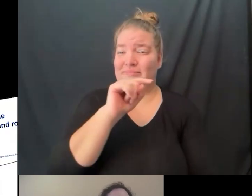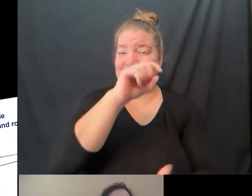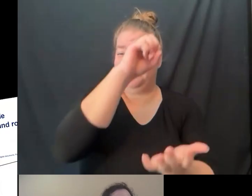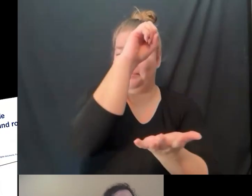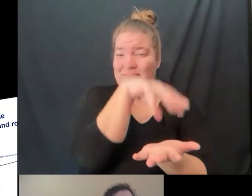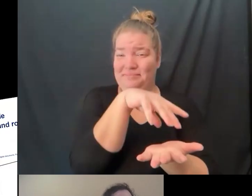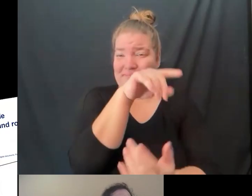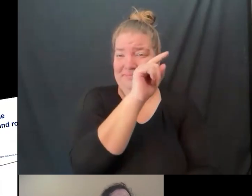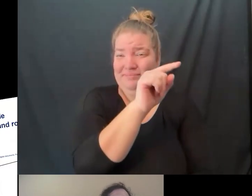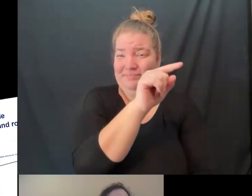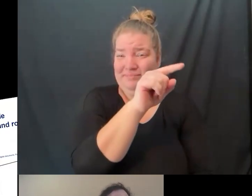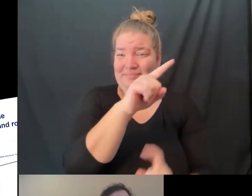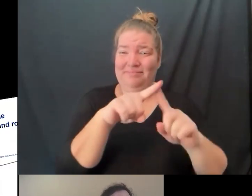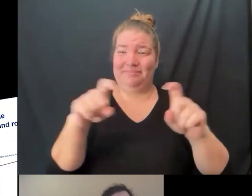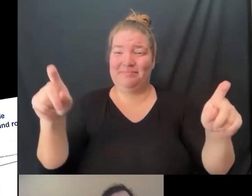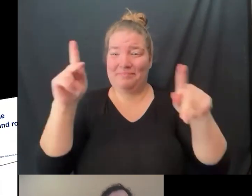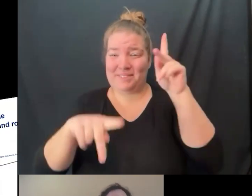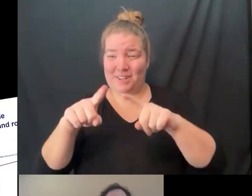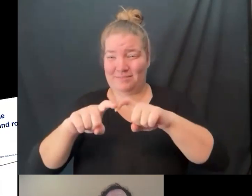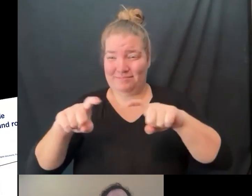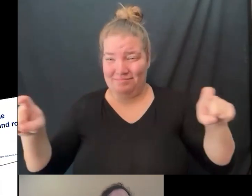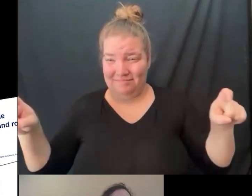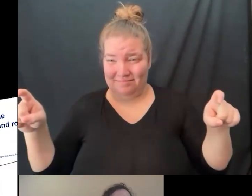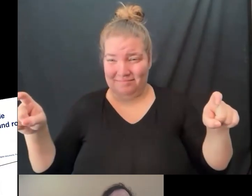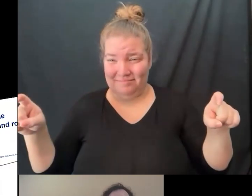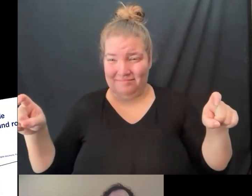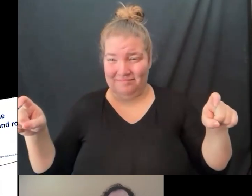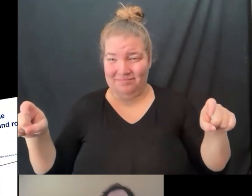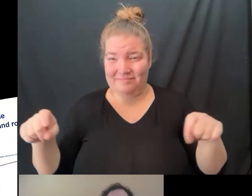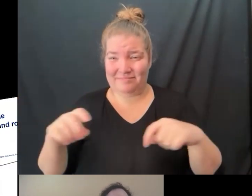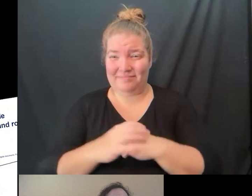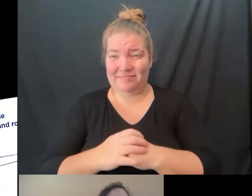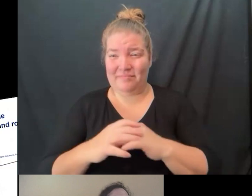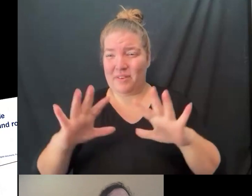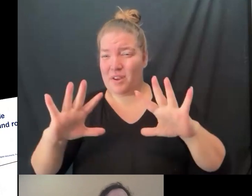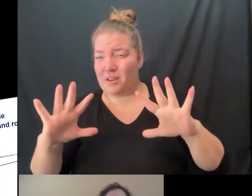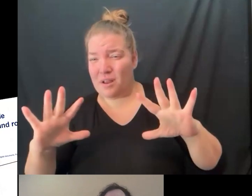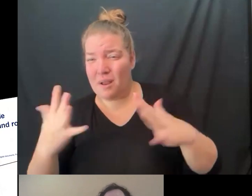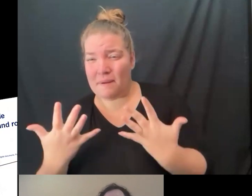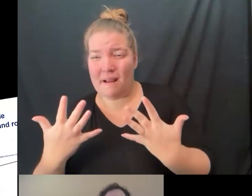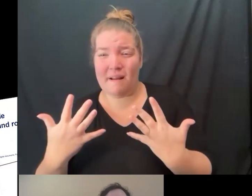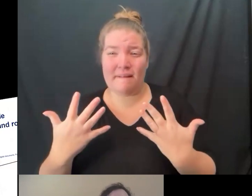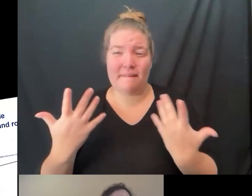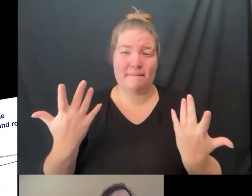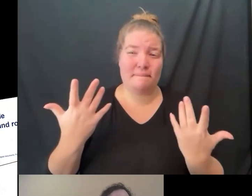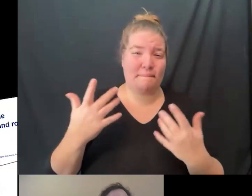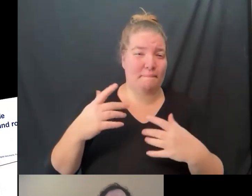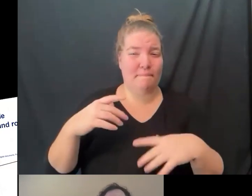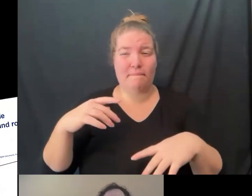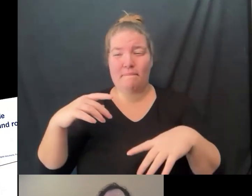So then, we make sure that our plan includes that, and equipping people with the right tools that we've built in the plan for how we're going to do auditing,